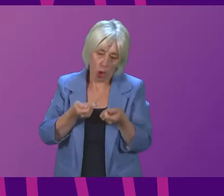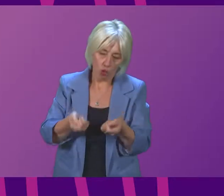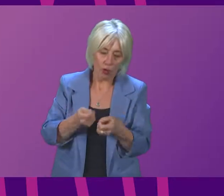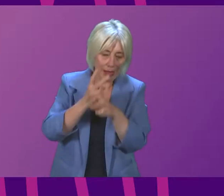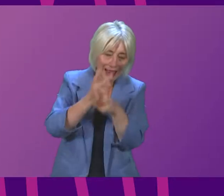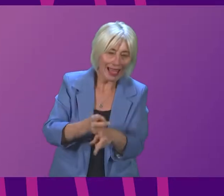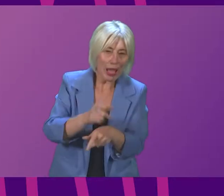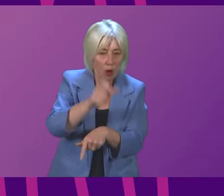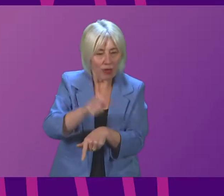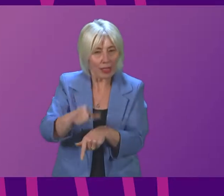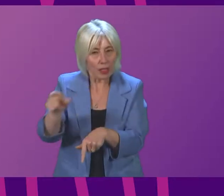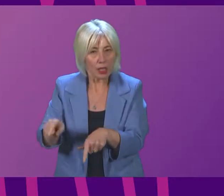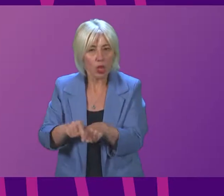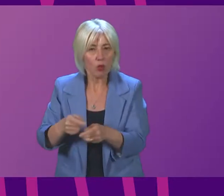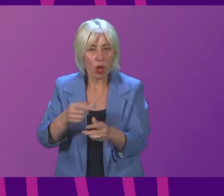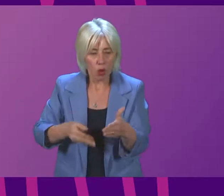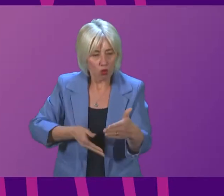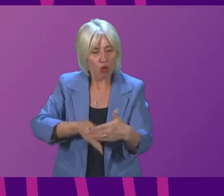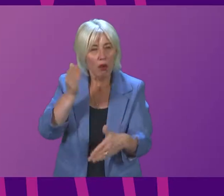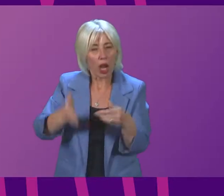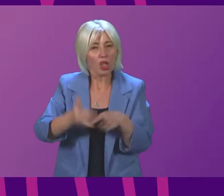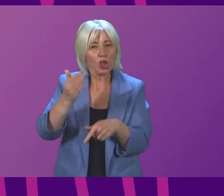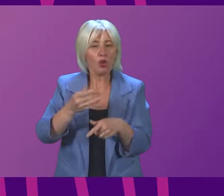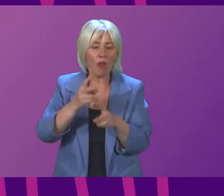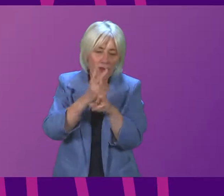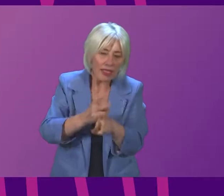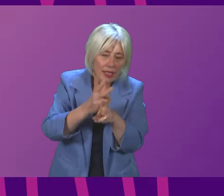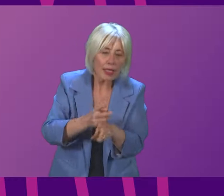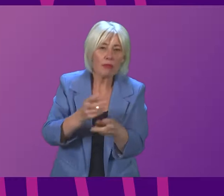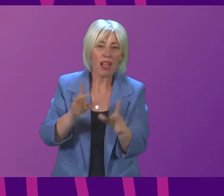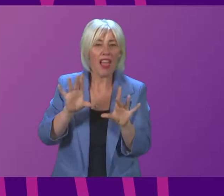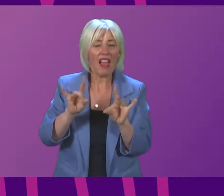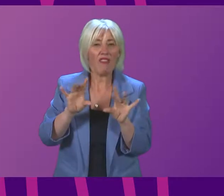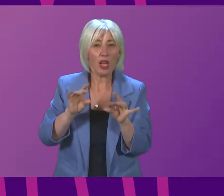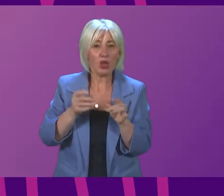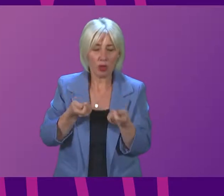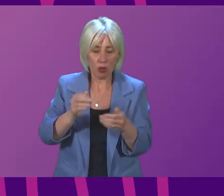restrictions on visiting, infection prevention and control, and changes to inspections;